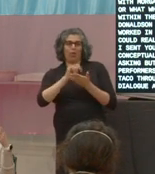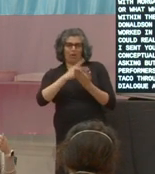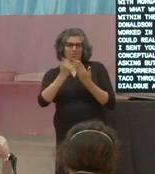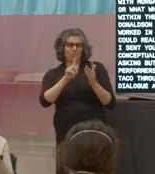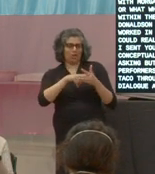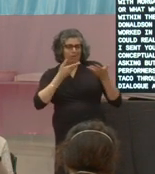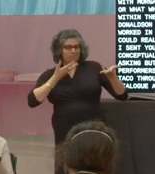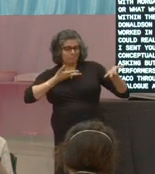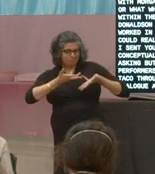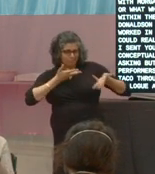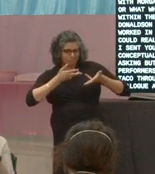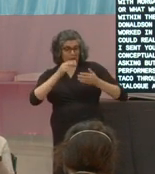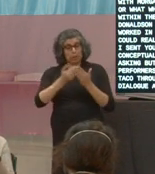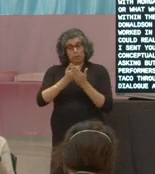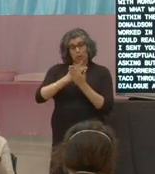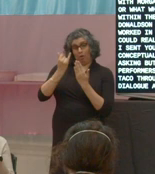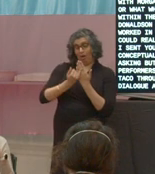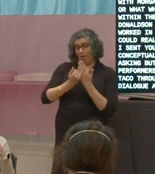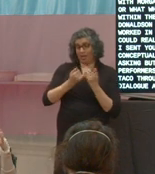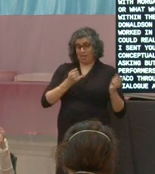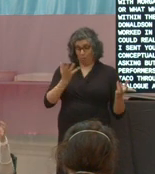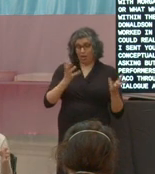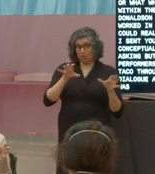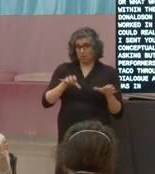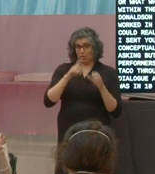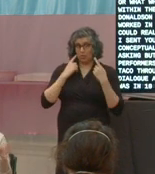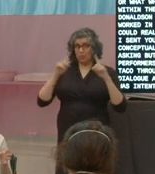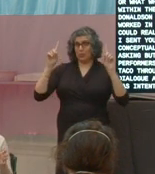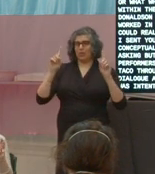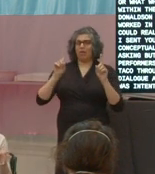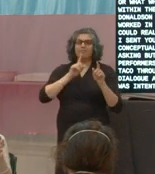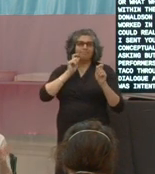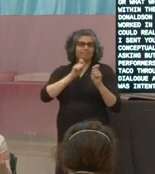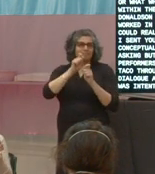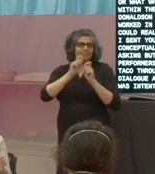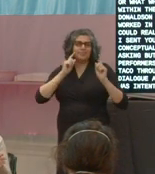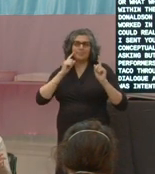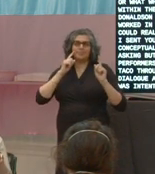project he wanted to do that was intentionally situated within a museum space to explore